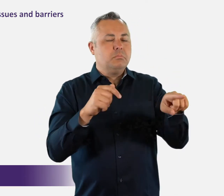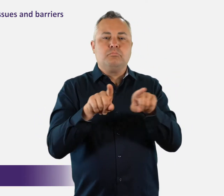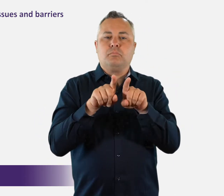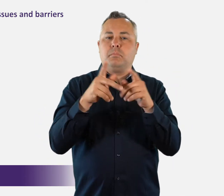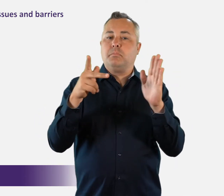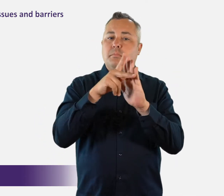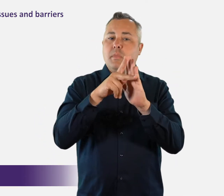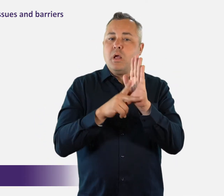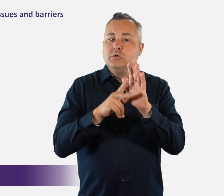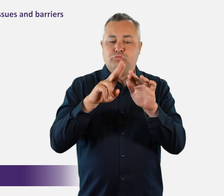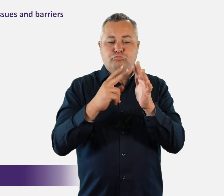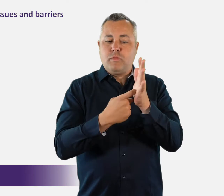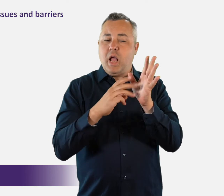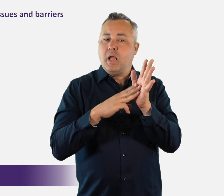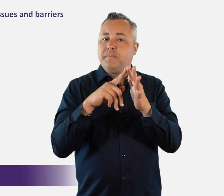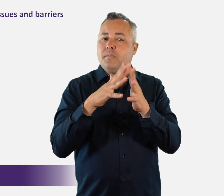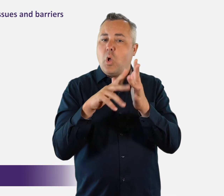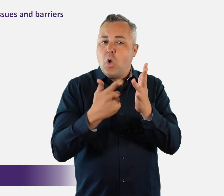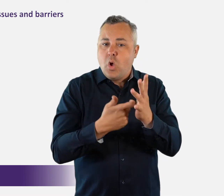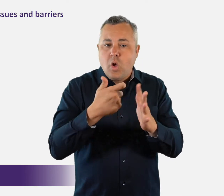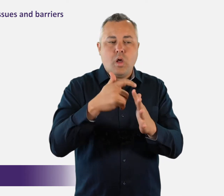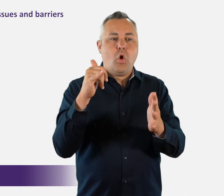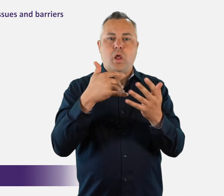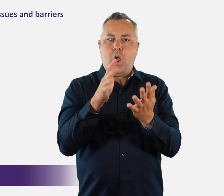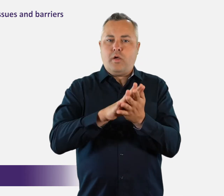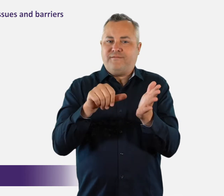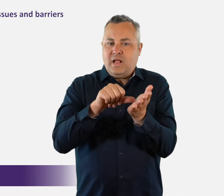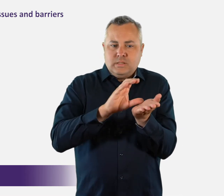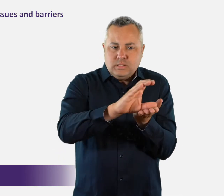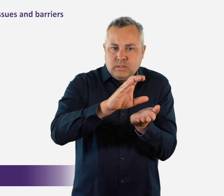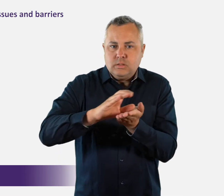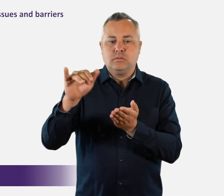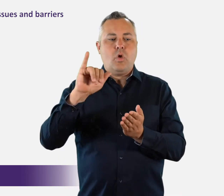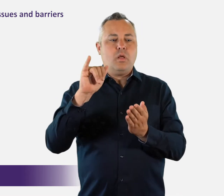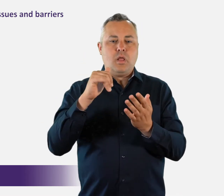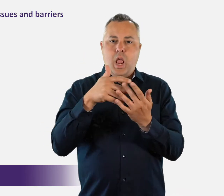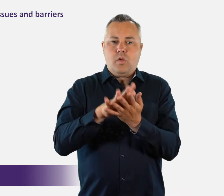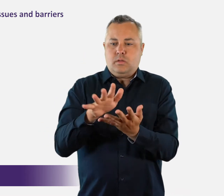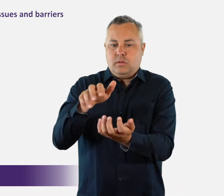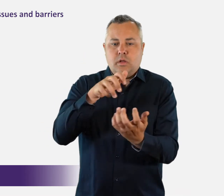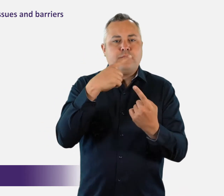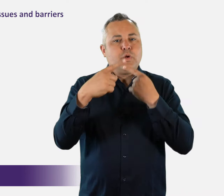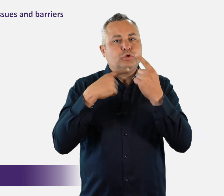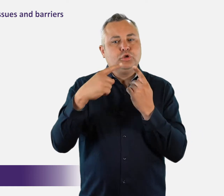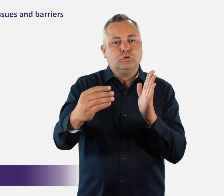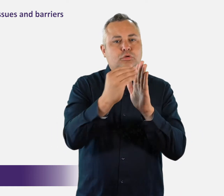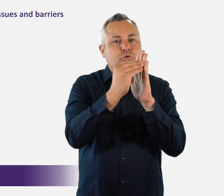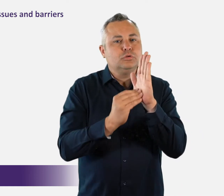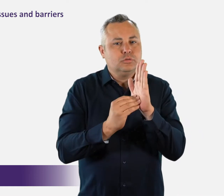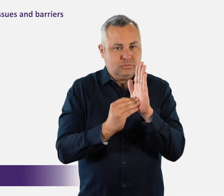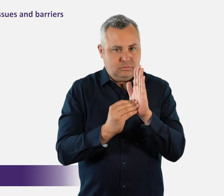such as policy frameworks, funding and data collection.